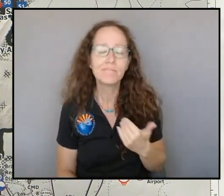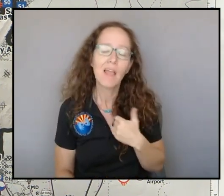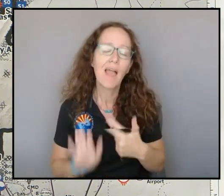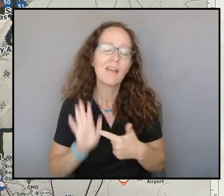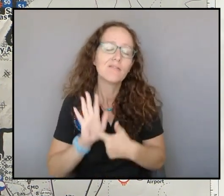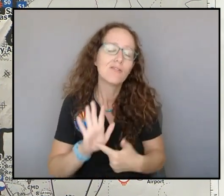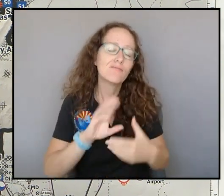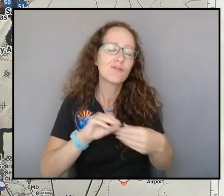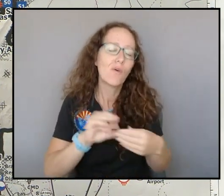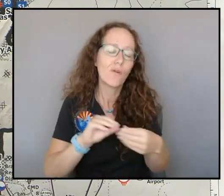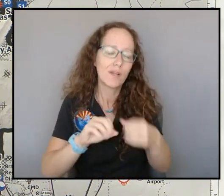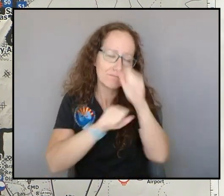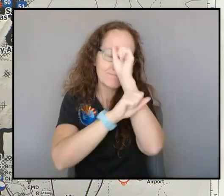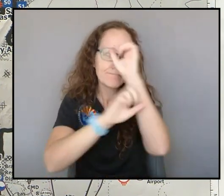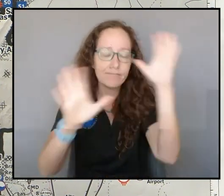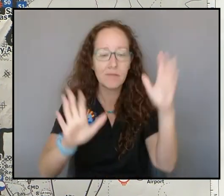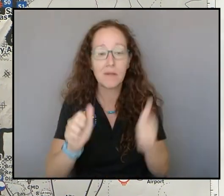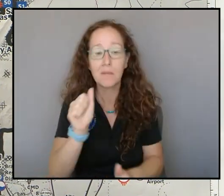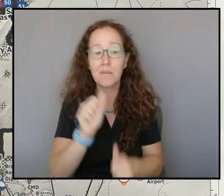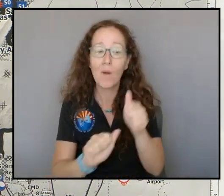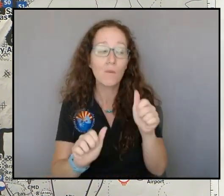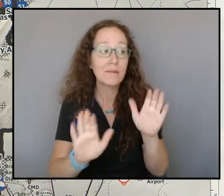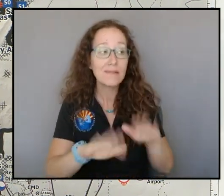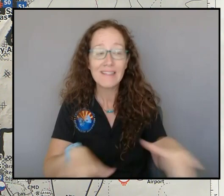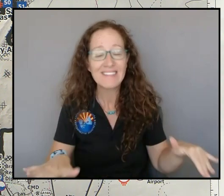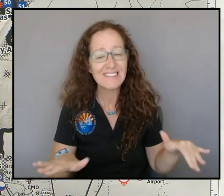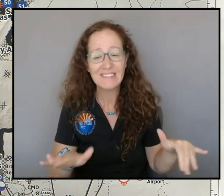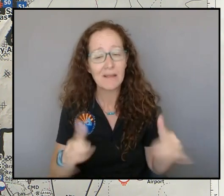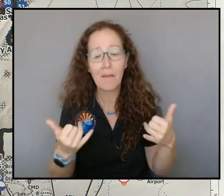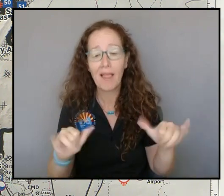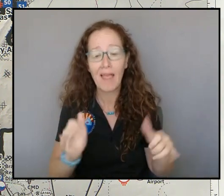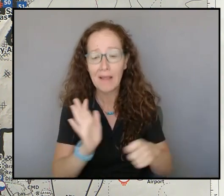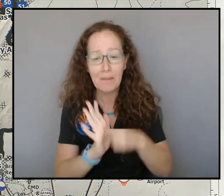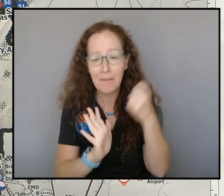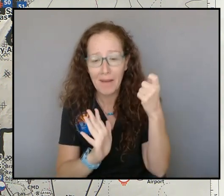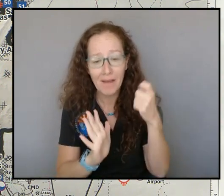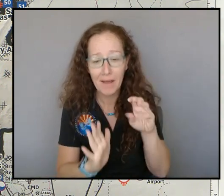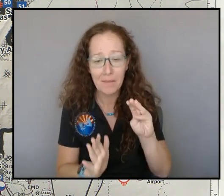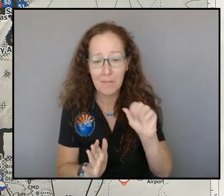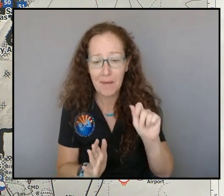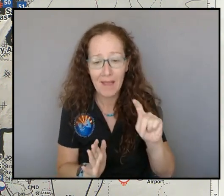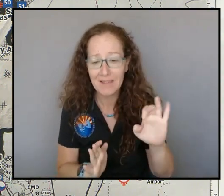for the adults, you know, if you think about taking a match and you light it, and you hold that match with the flame up, it